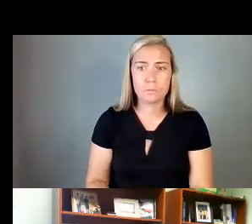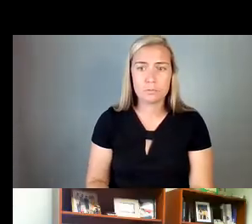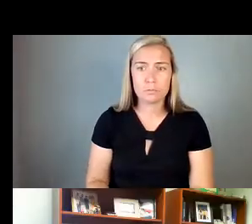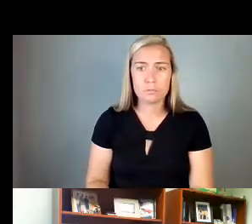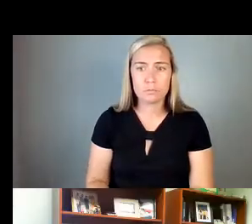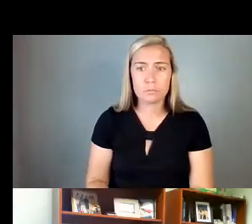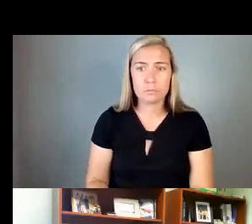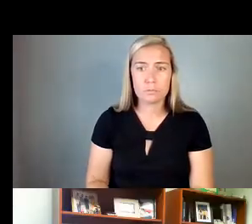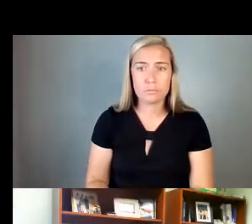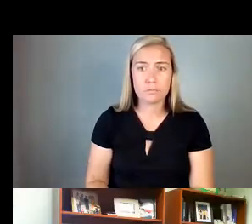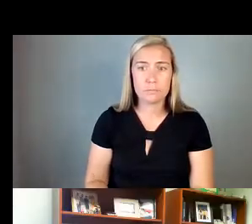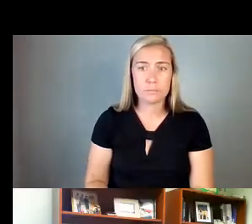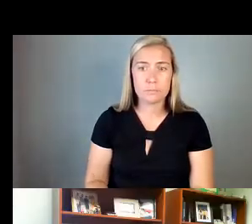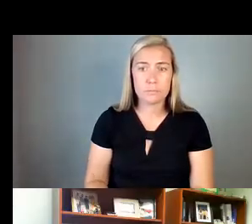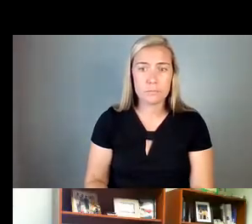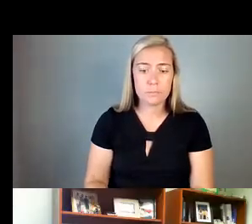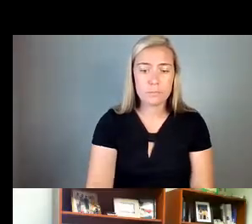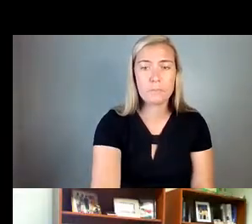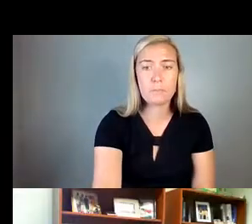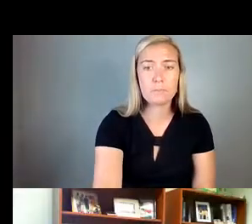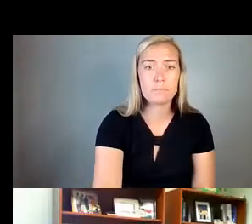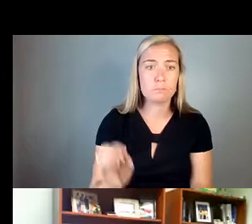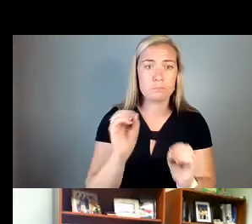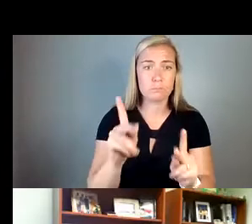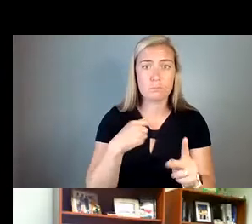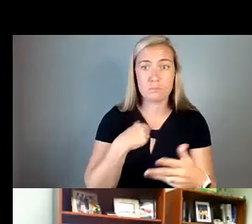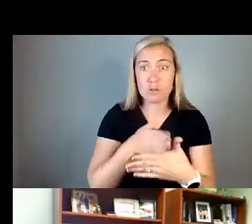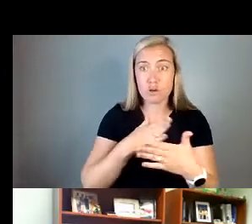Okay thank you. I'll start sharing my screen can you please let me know if you can see it?